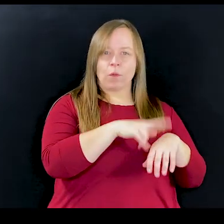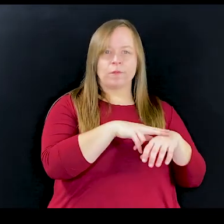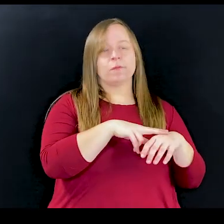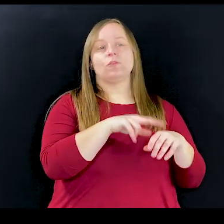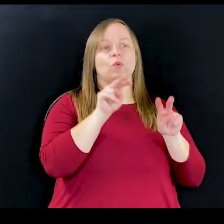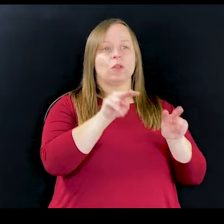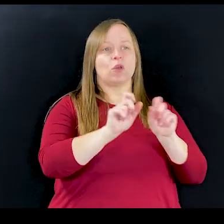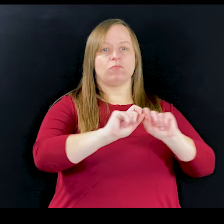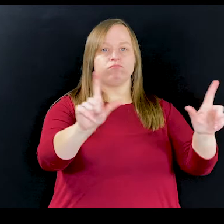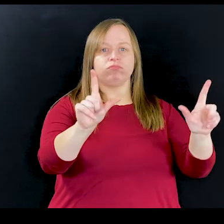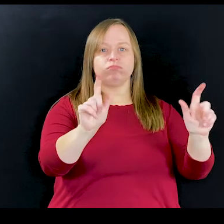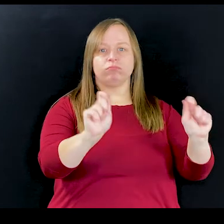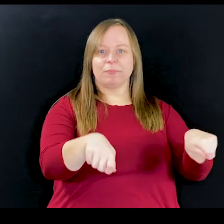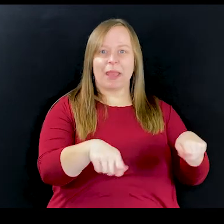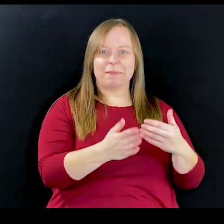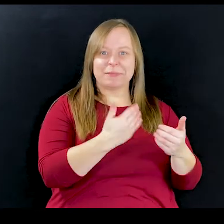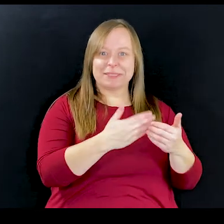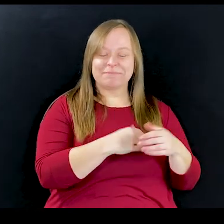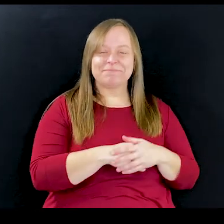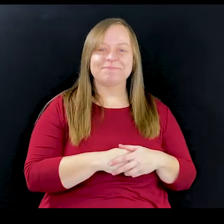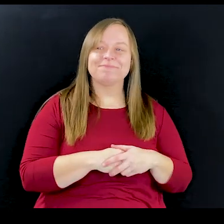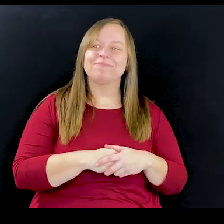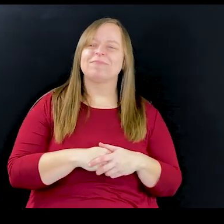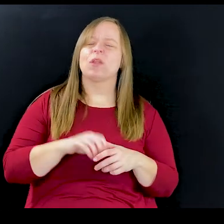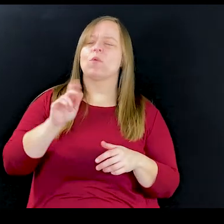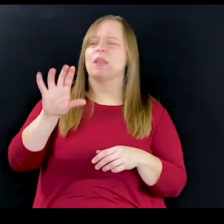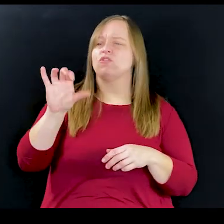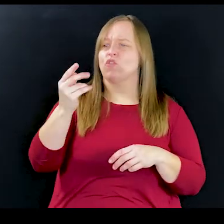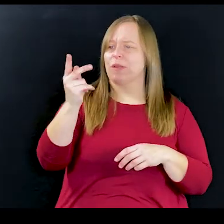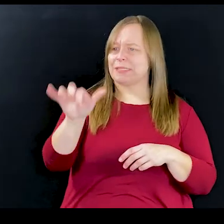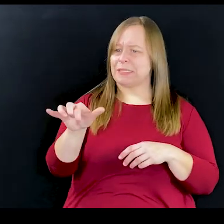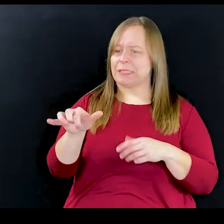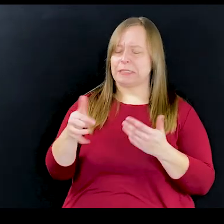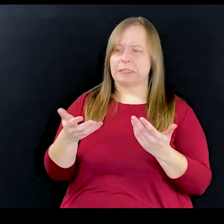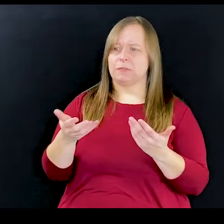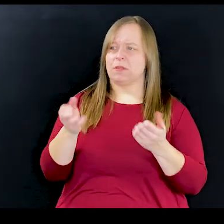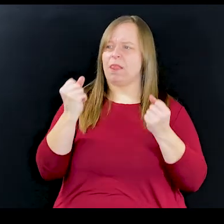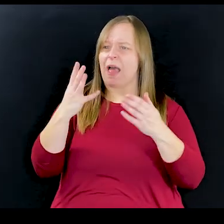so you can have easy access to that. So, Christy, there are a lot